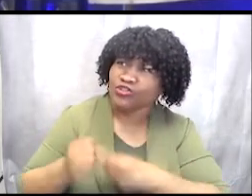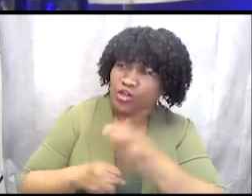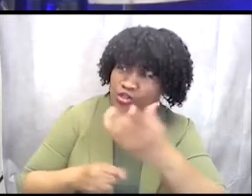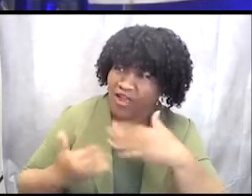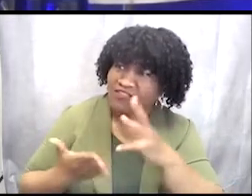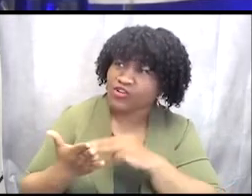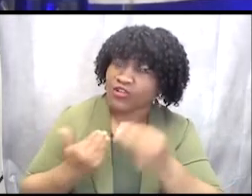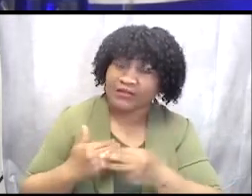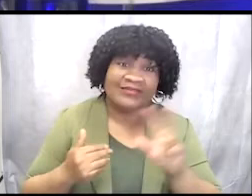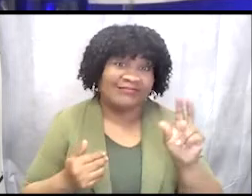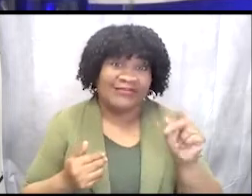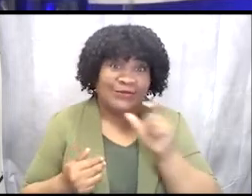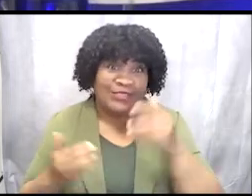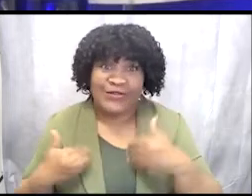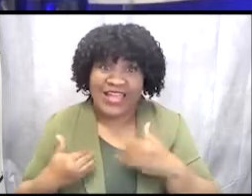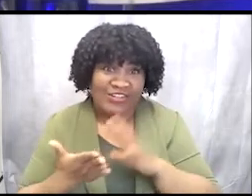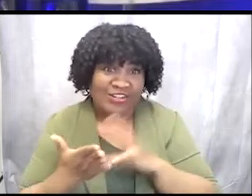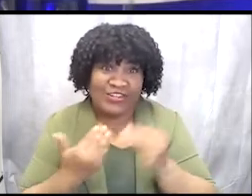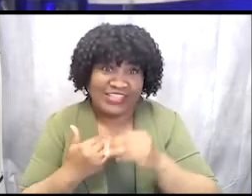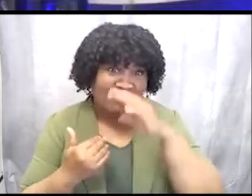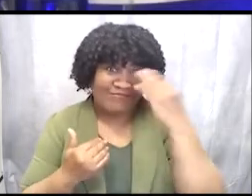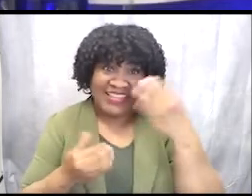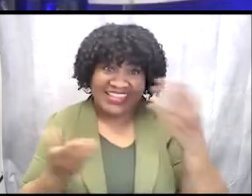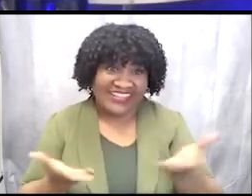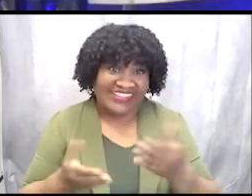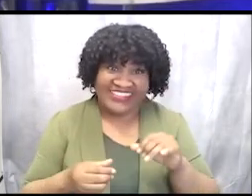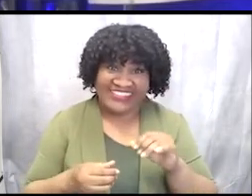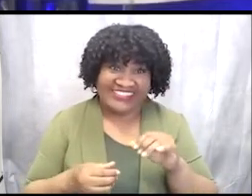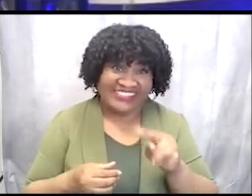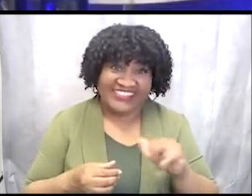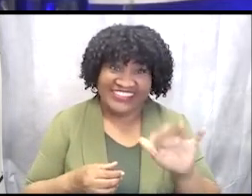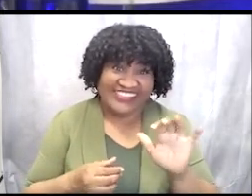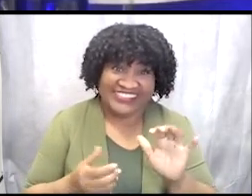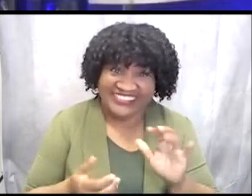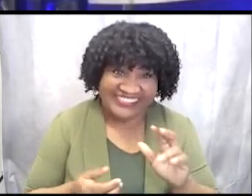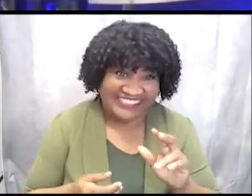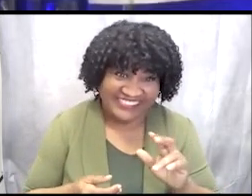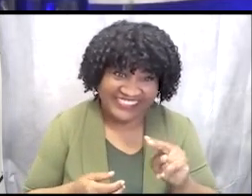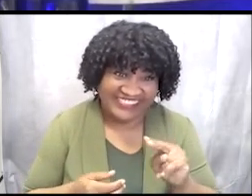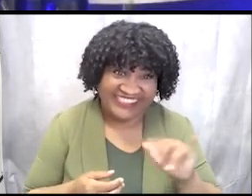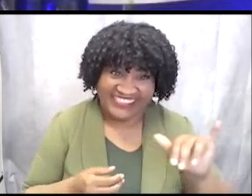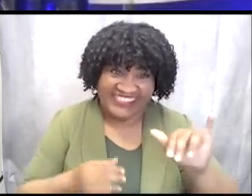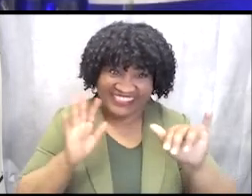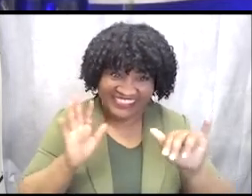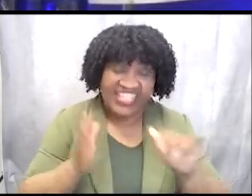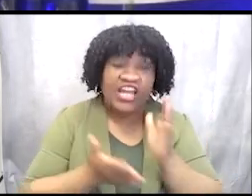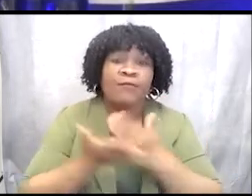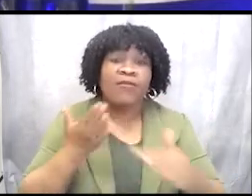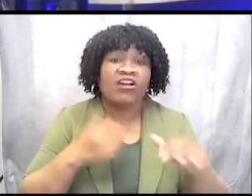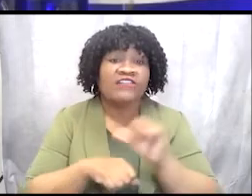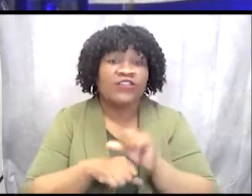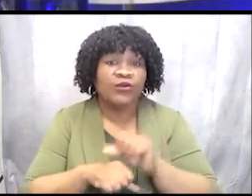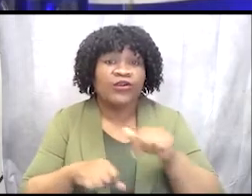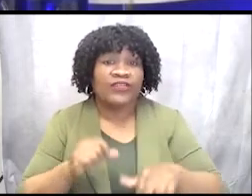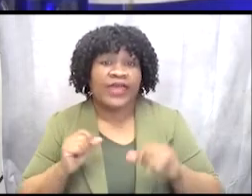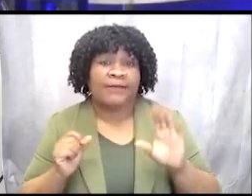I said, "No, they don't." And so part of the work that BERC will do will inform